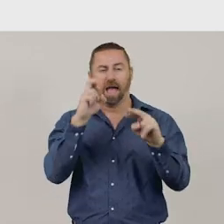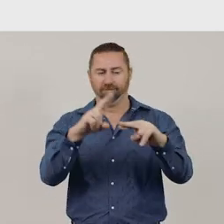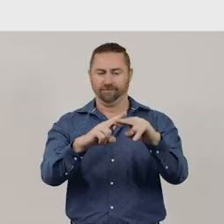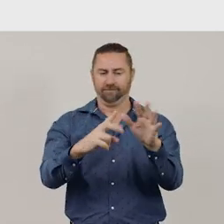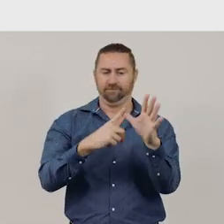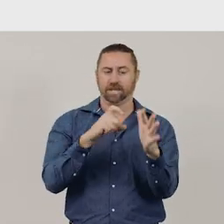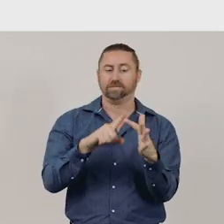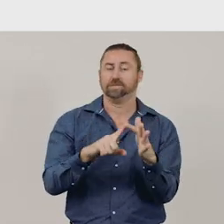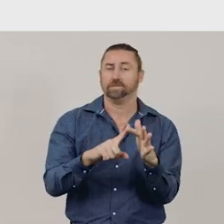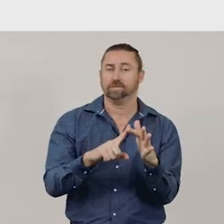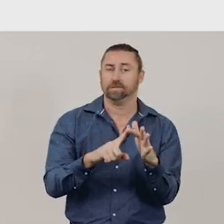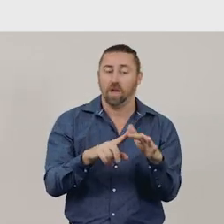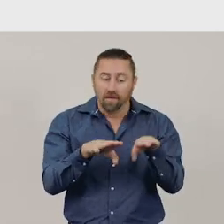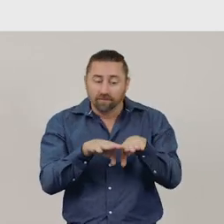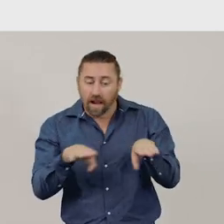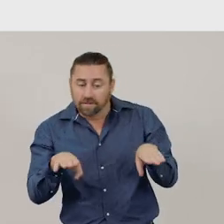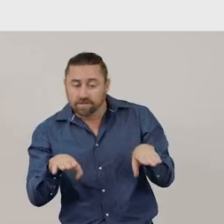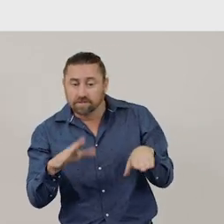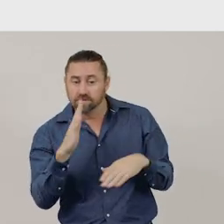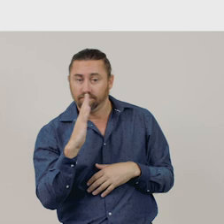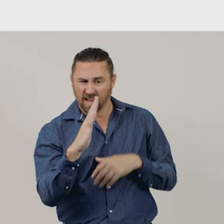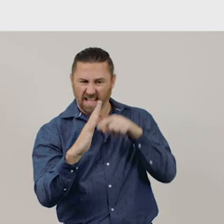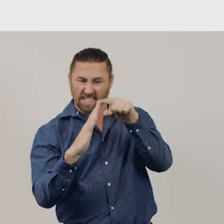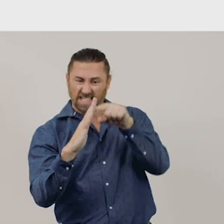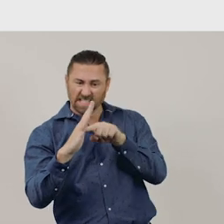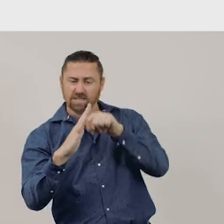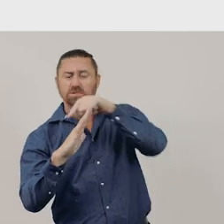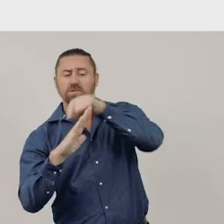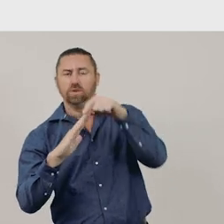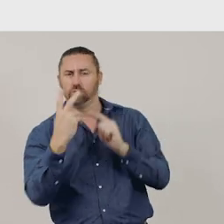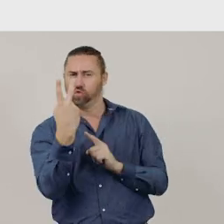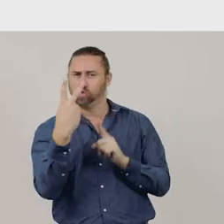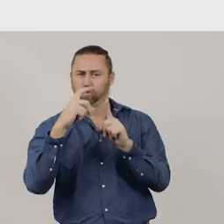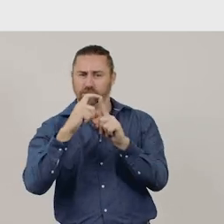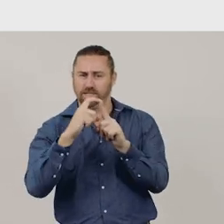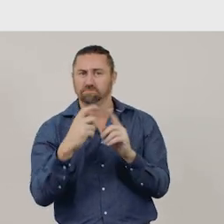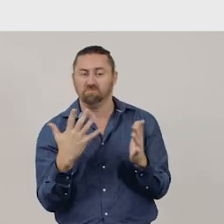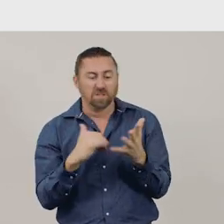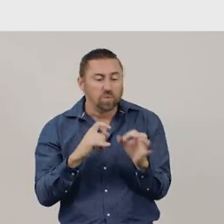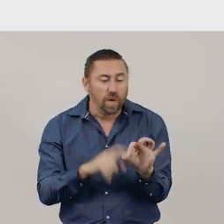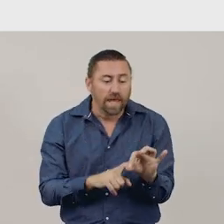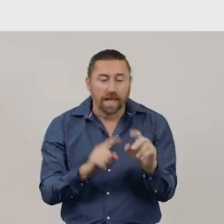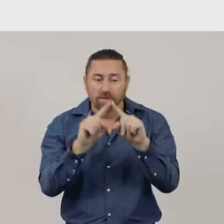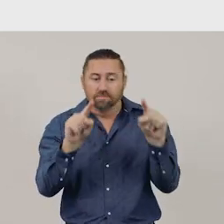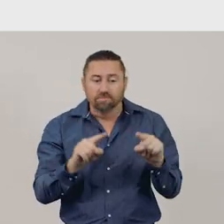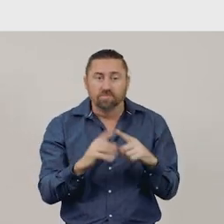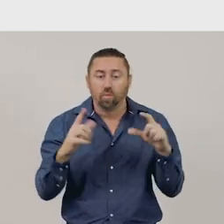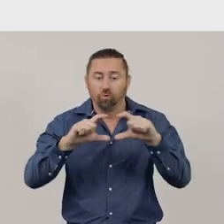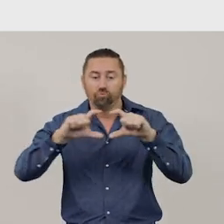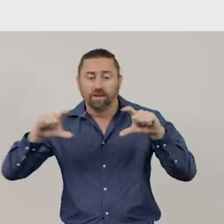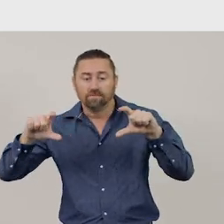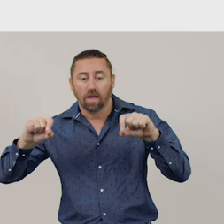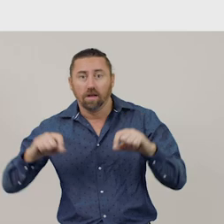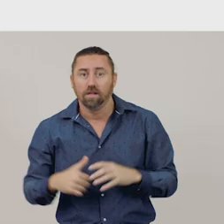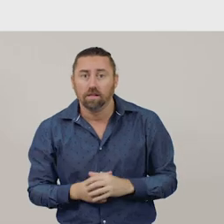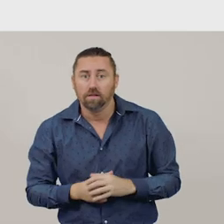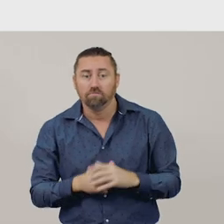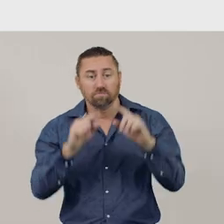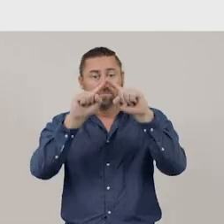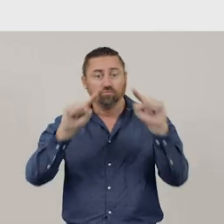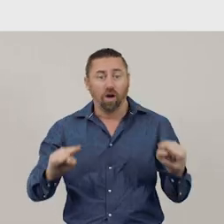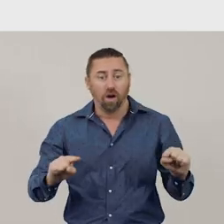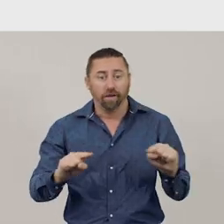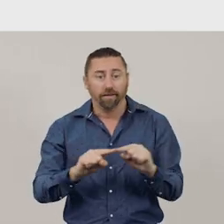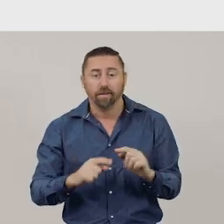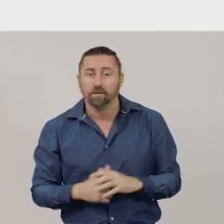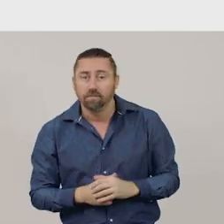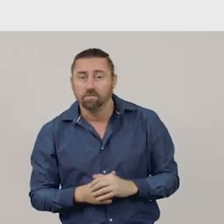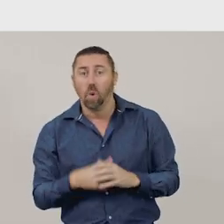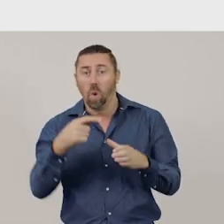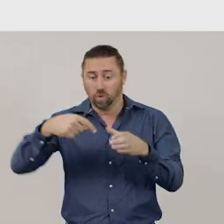All flat faces are two-dimensional shapes, like squares, rectangles, triangles, circles.